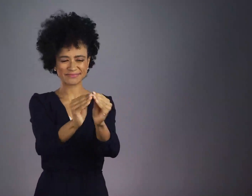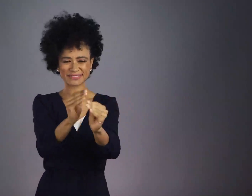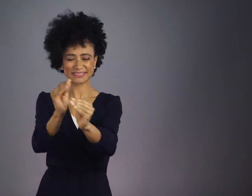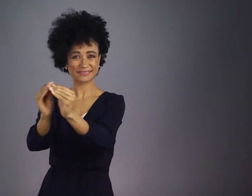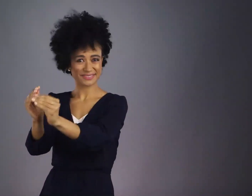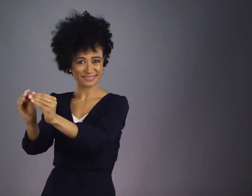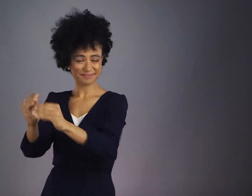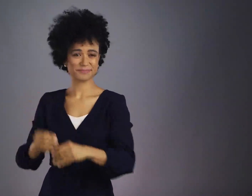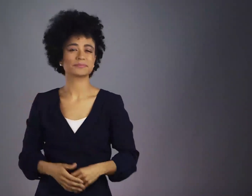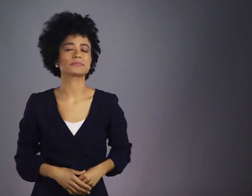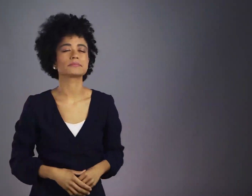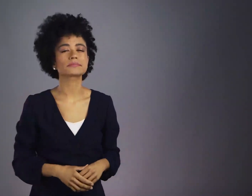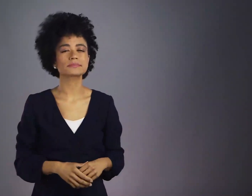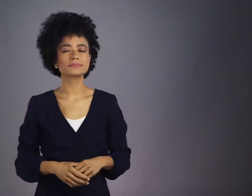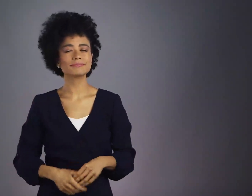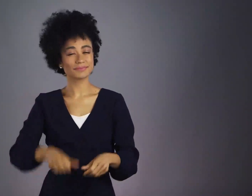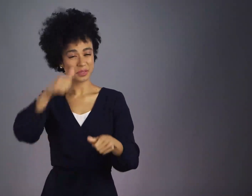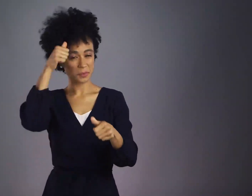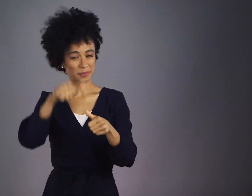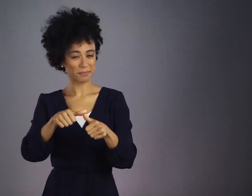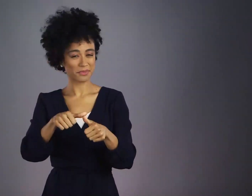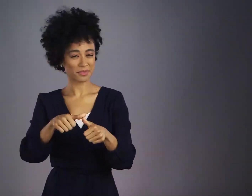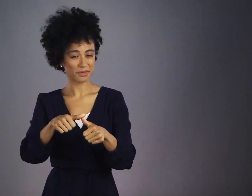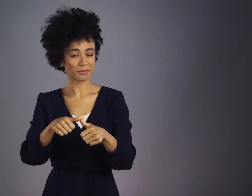and repair the damage done in the past.